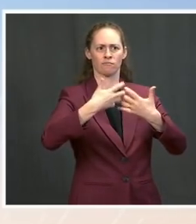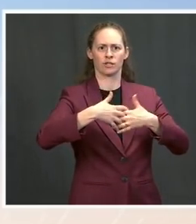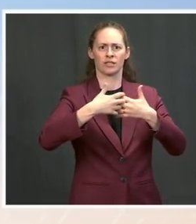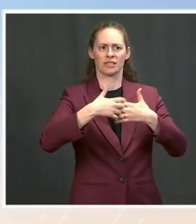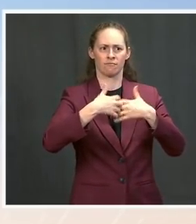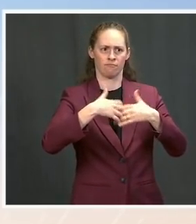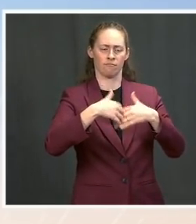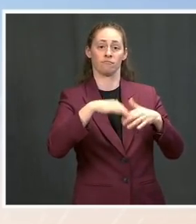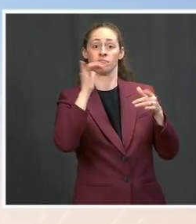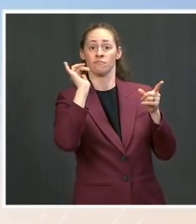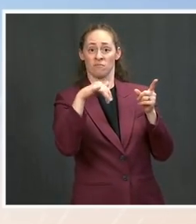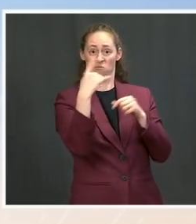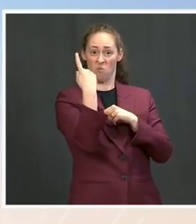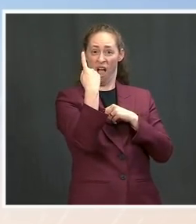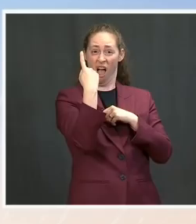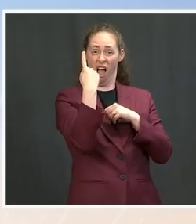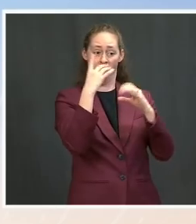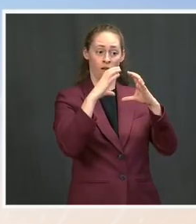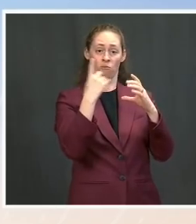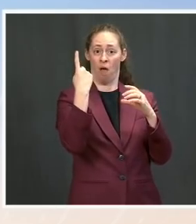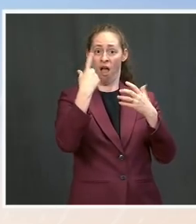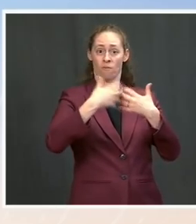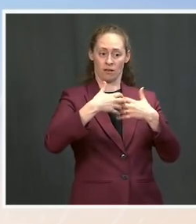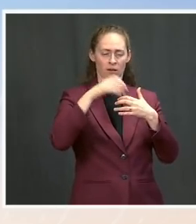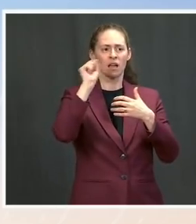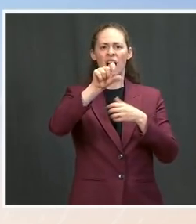We've also sent 2.5 million N95 masks,